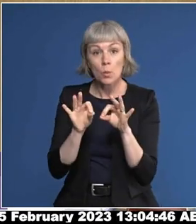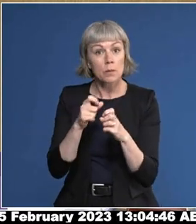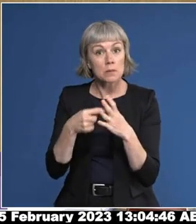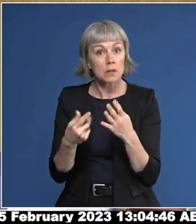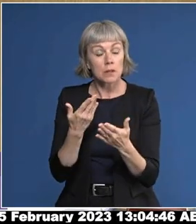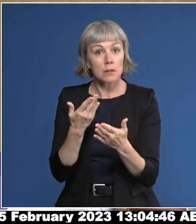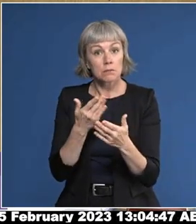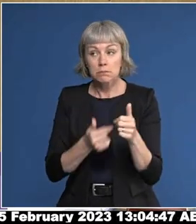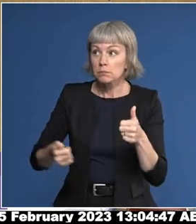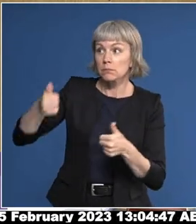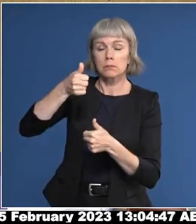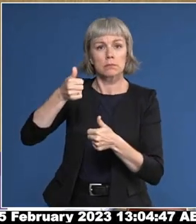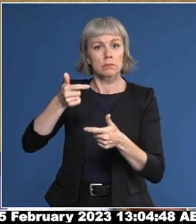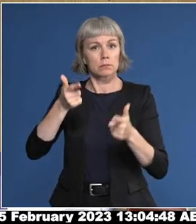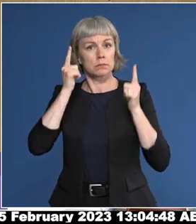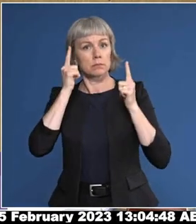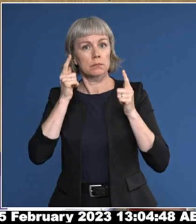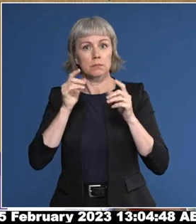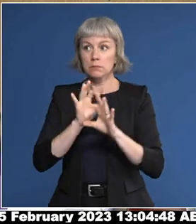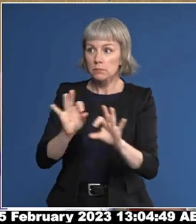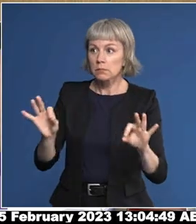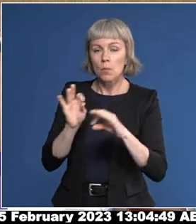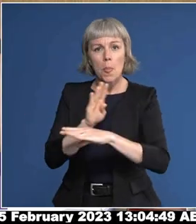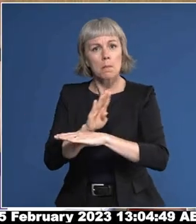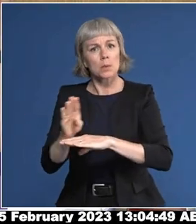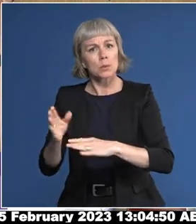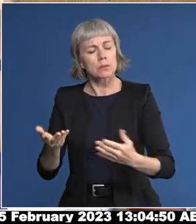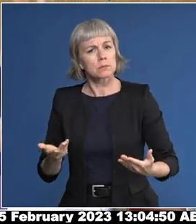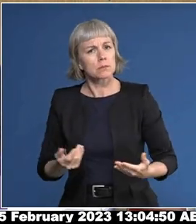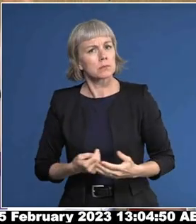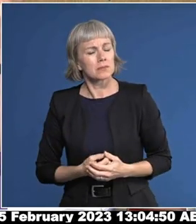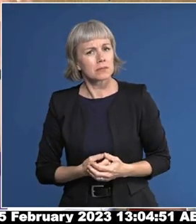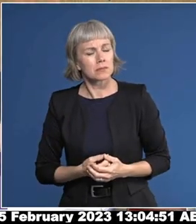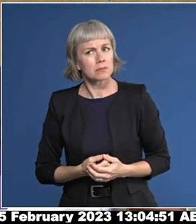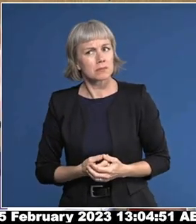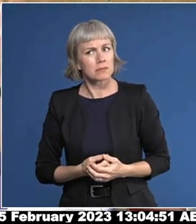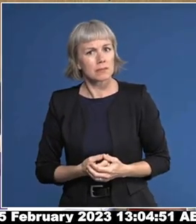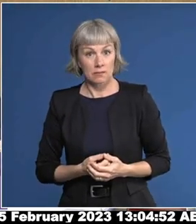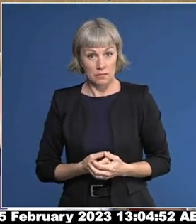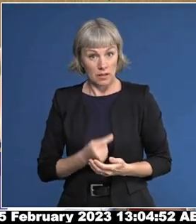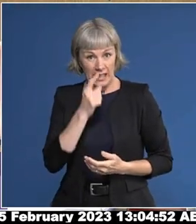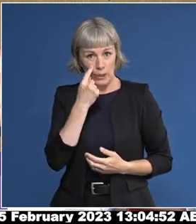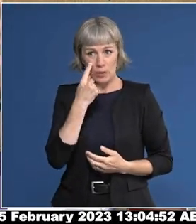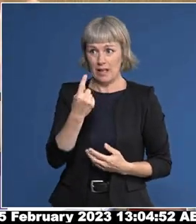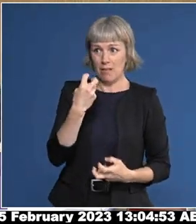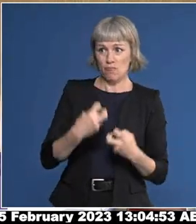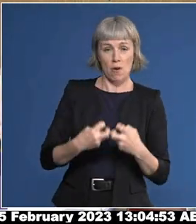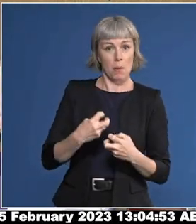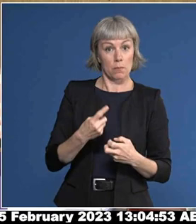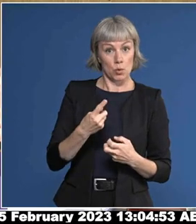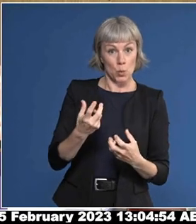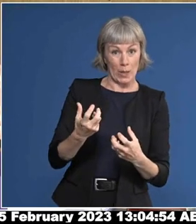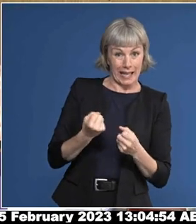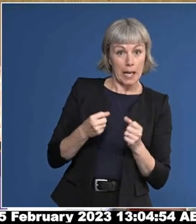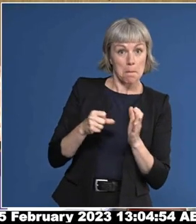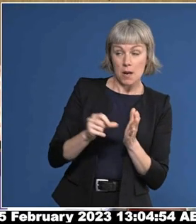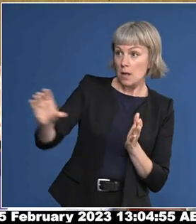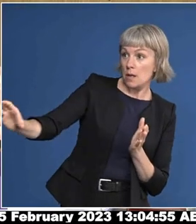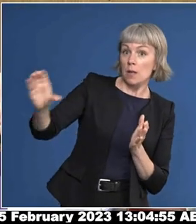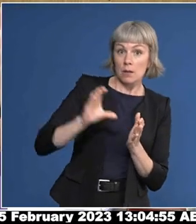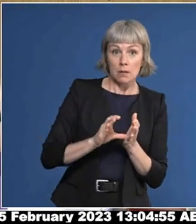Do you not see a dilemma that you are funded to do this, to help people with disability in